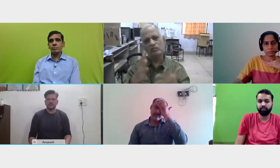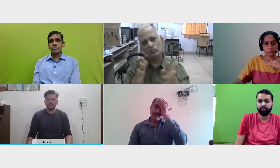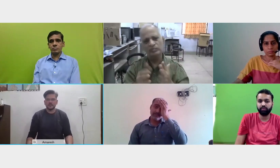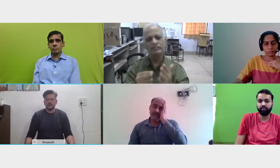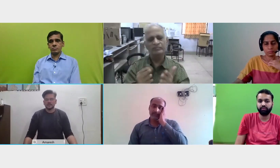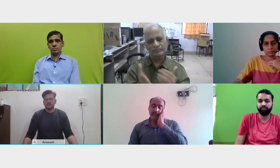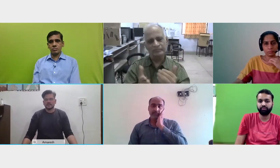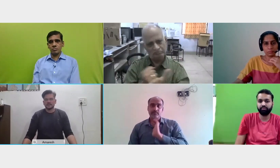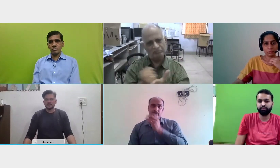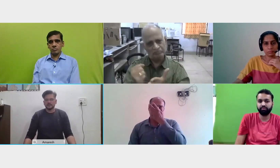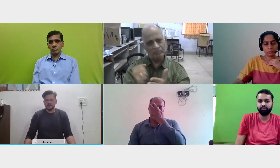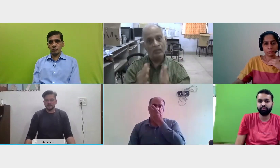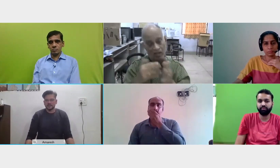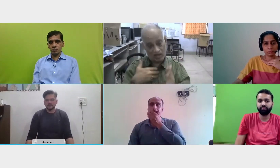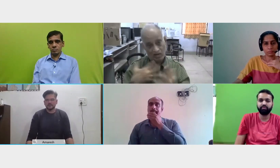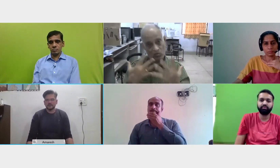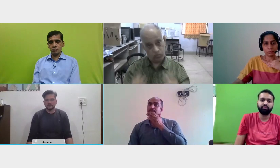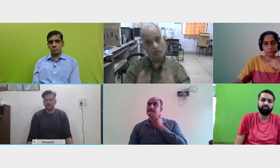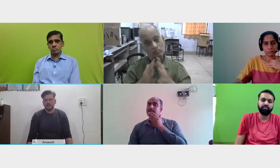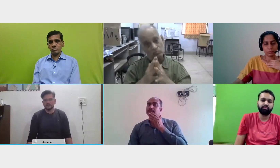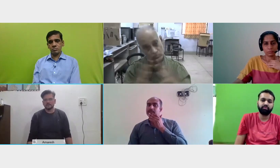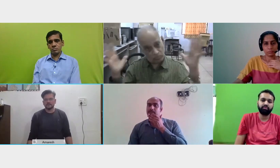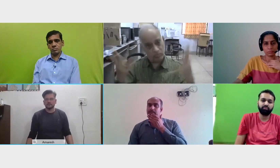we had around about thirty but now we have lot of interpreters four hundred and fifty